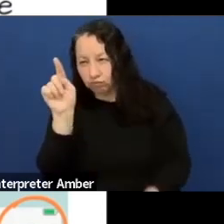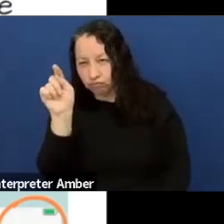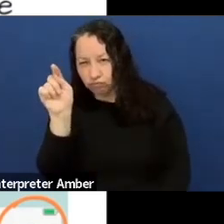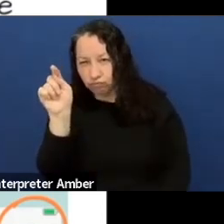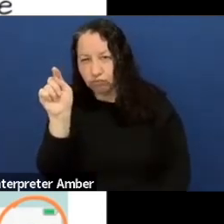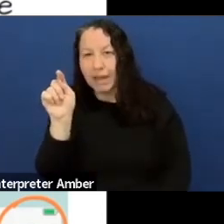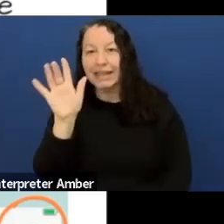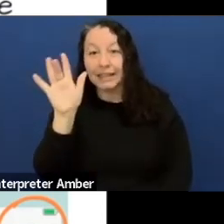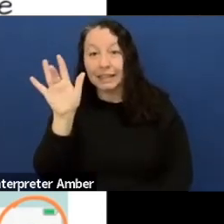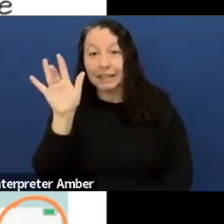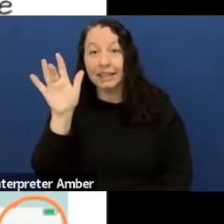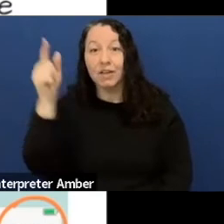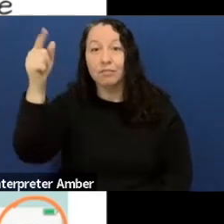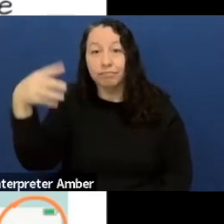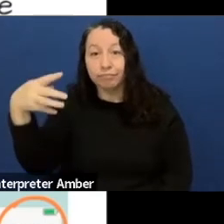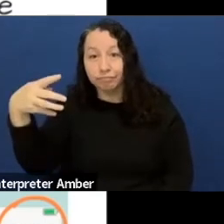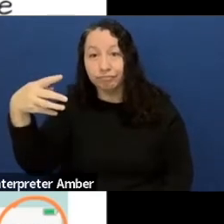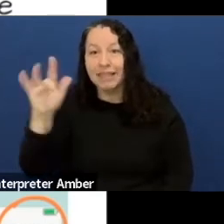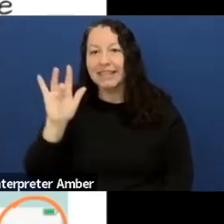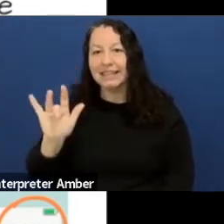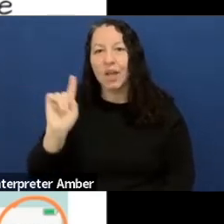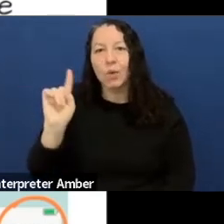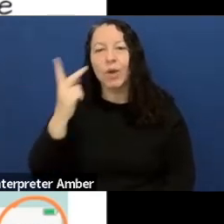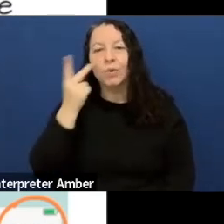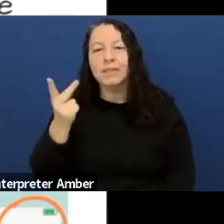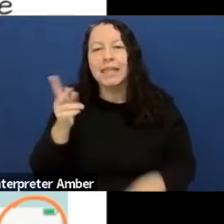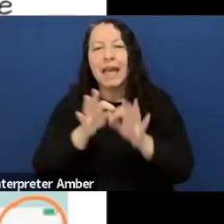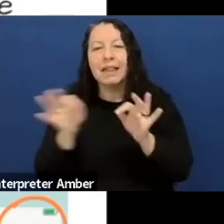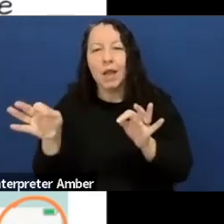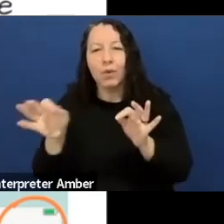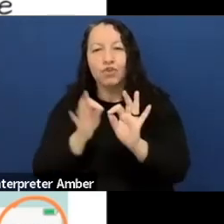that are in the corner of your device. Click those three little dots and then click where